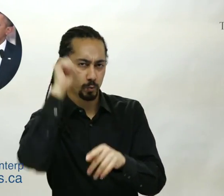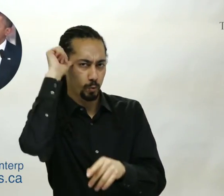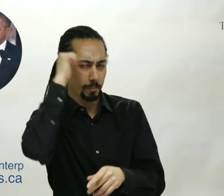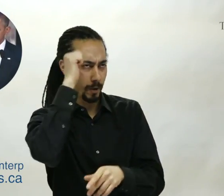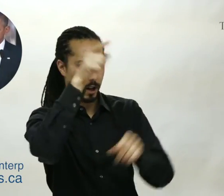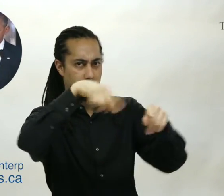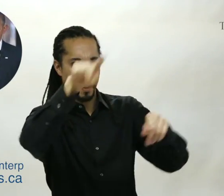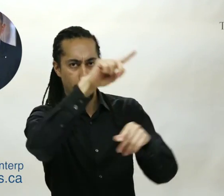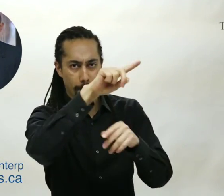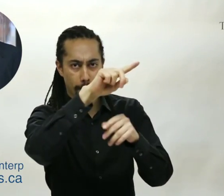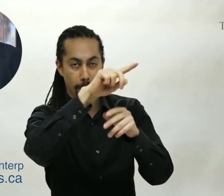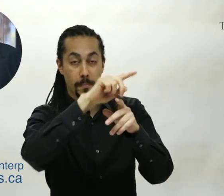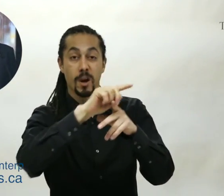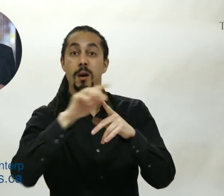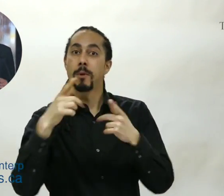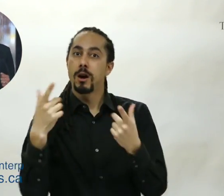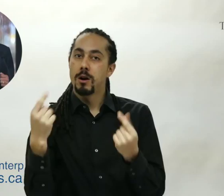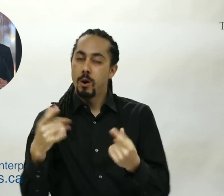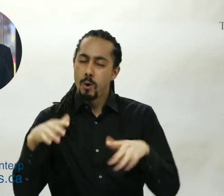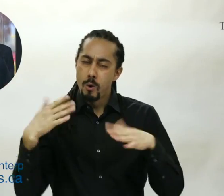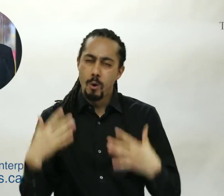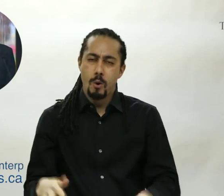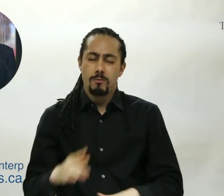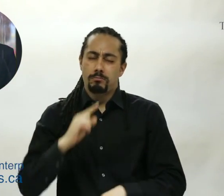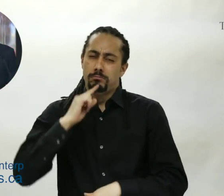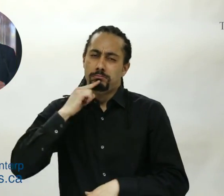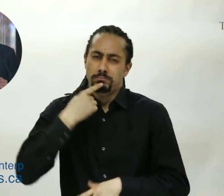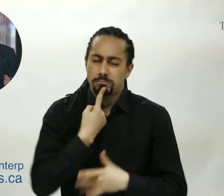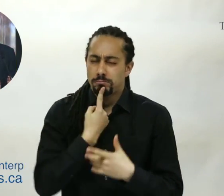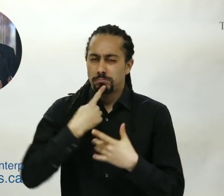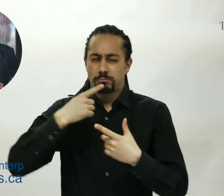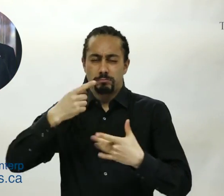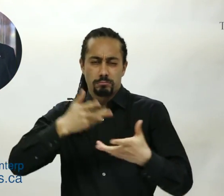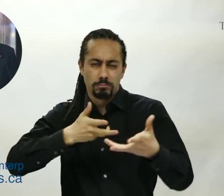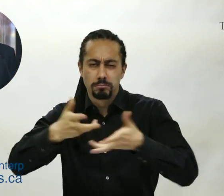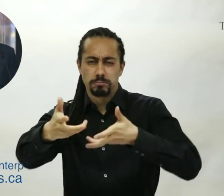But as he showed in painstaking negotiations to transfer power and draft new laws,